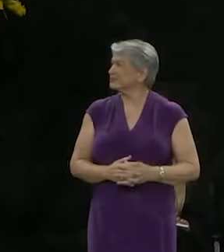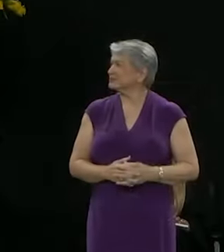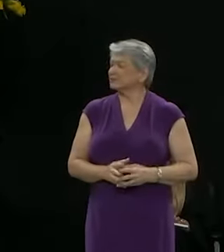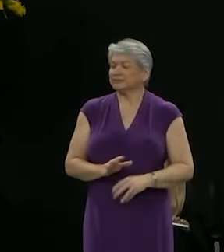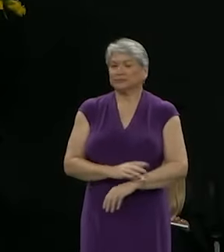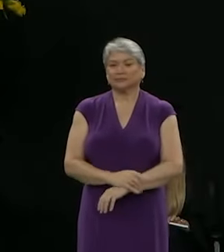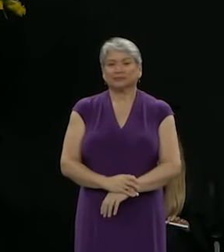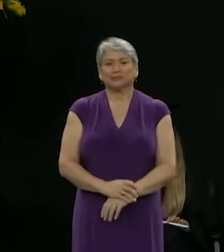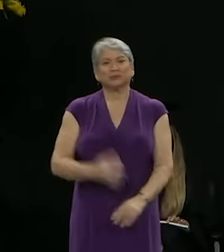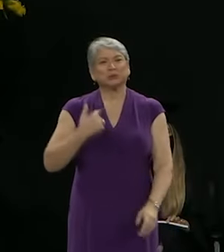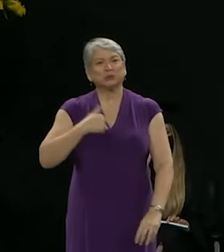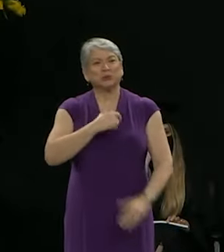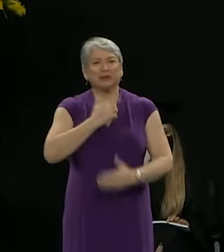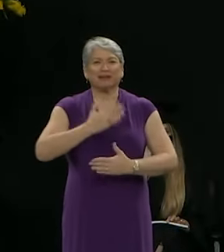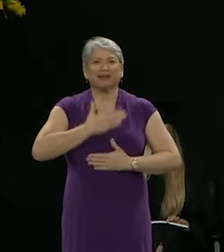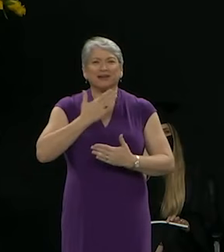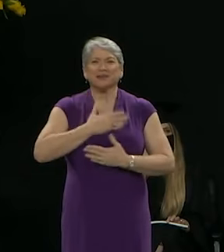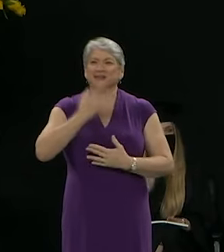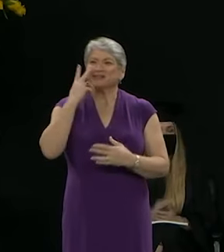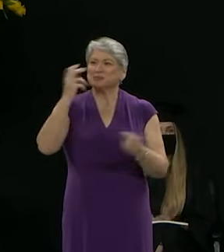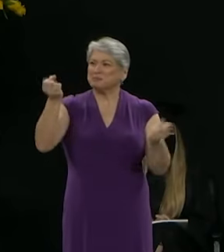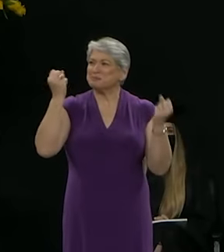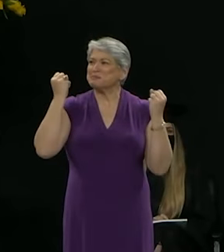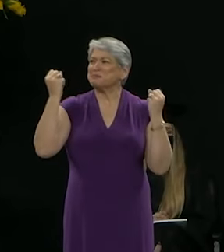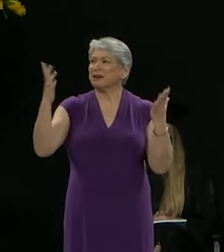We are delighted to see so many alumni parents among the crowd,